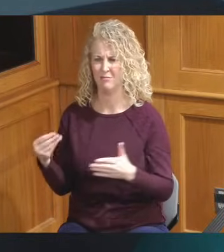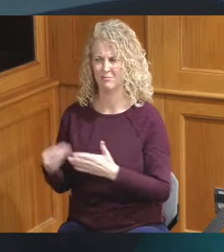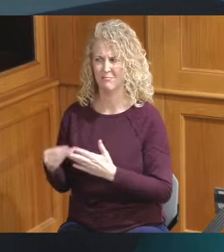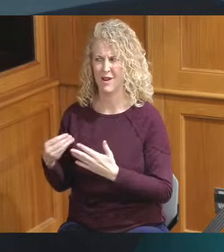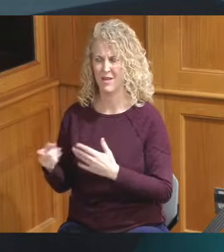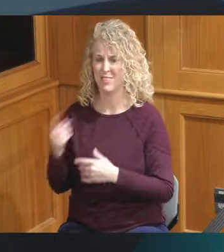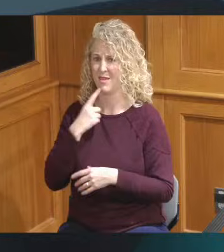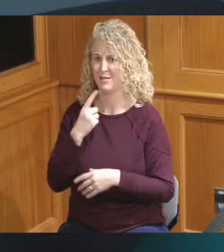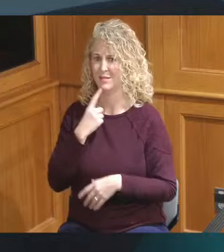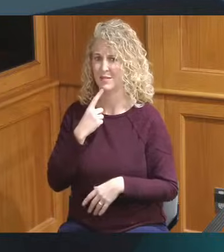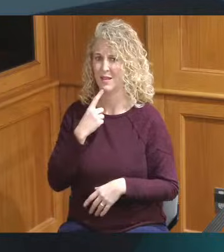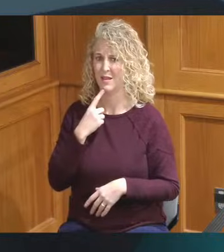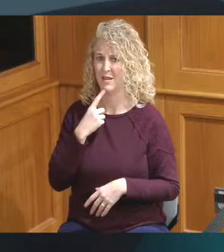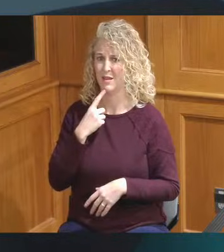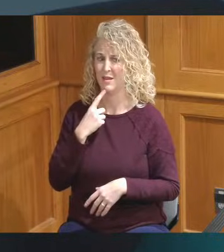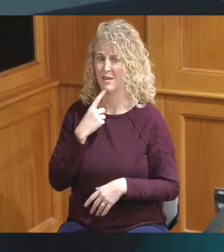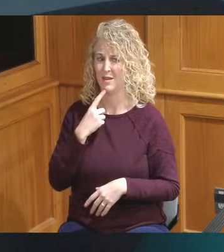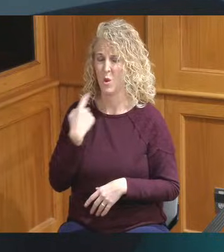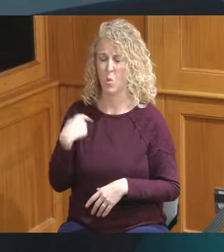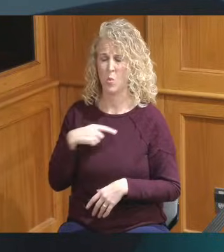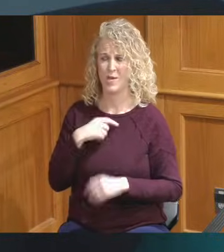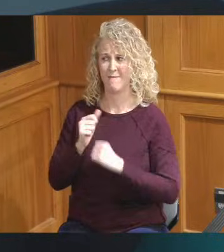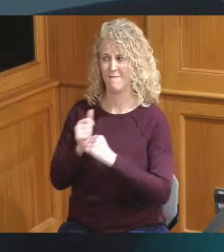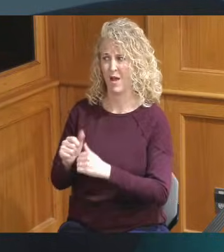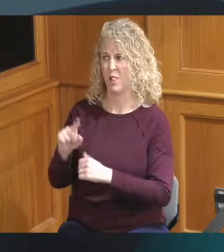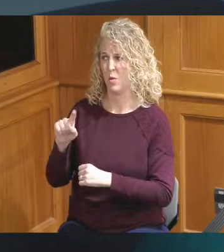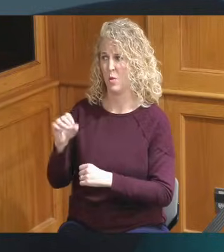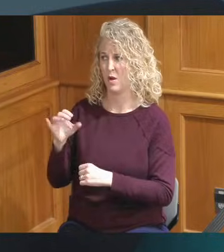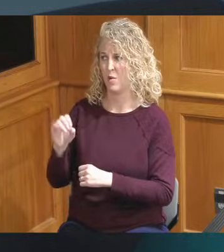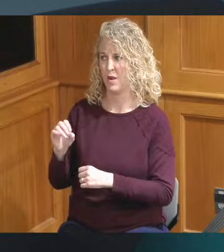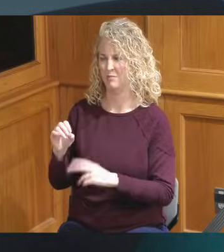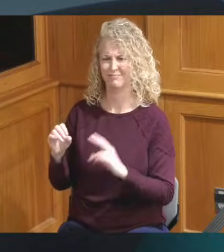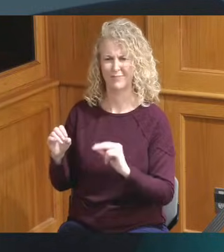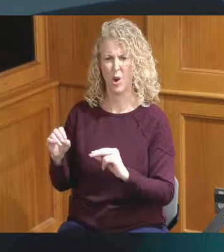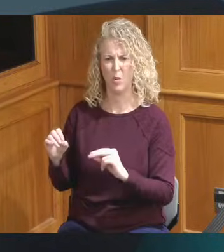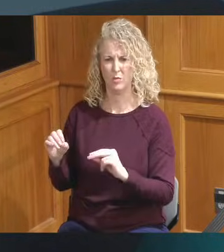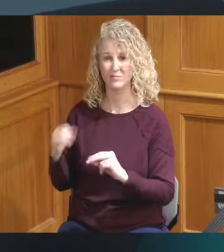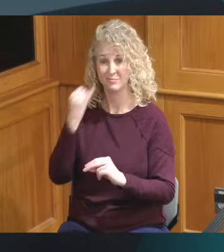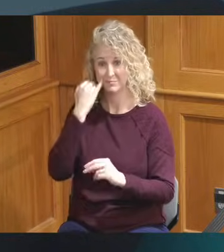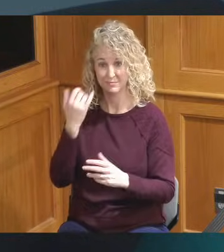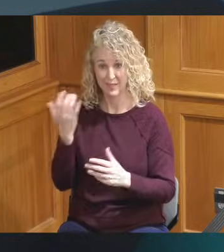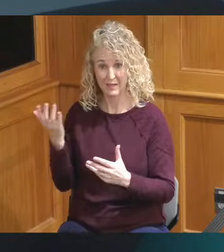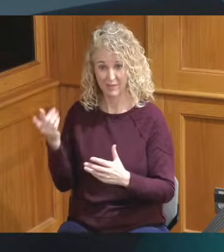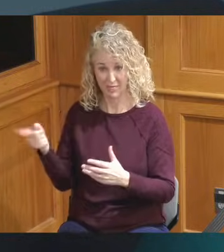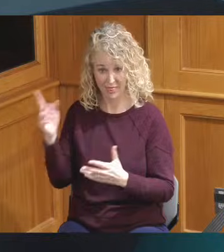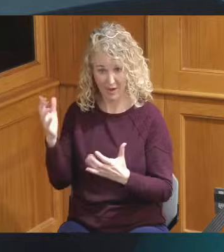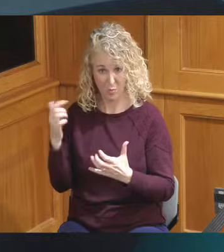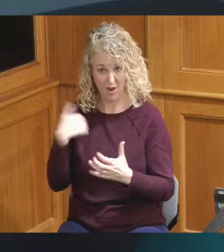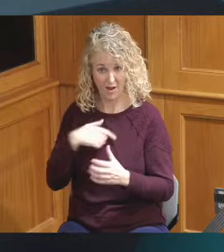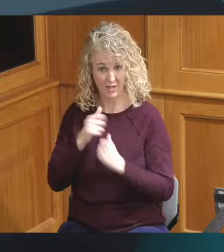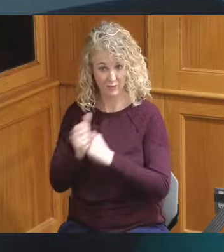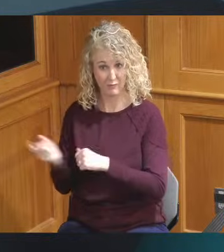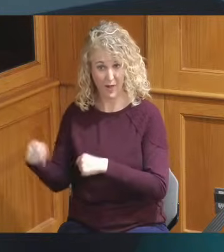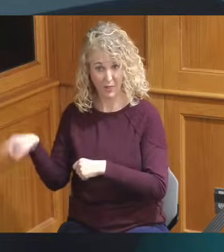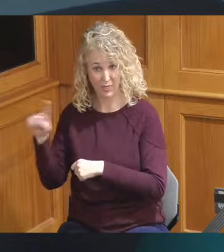well now they got to report to one Ohio has to come up with some money to help offset at and we